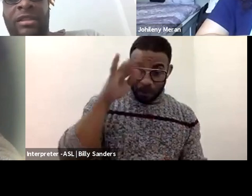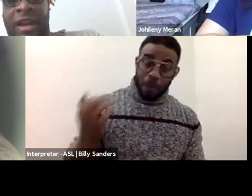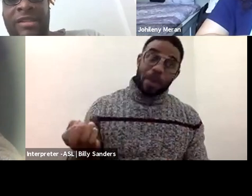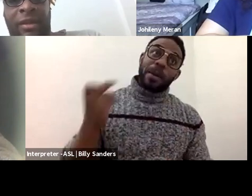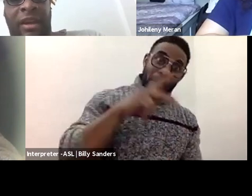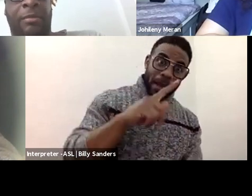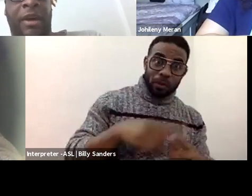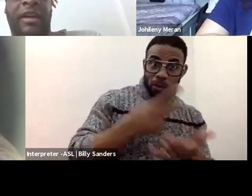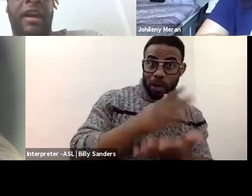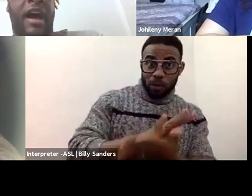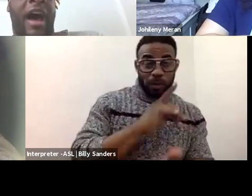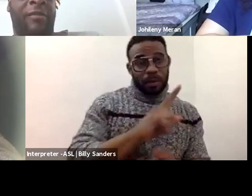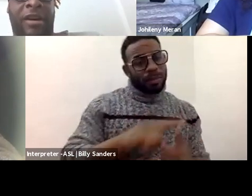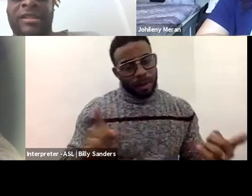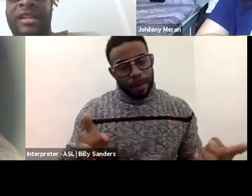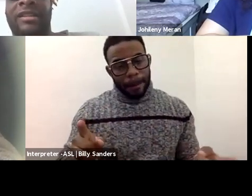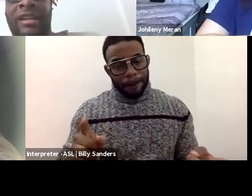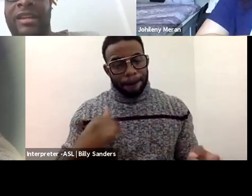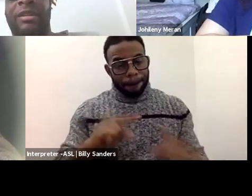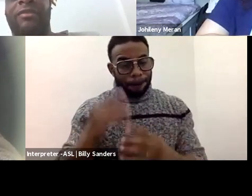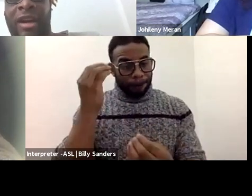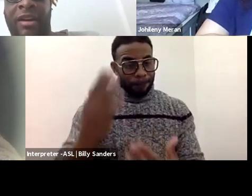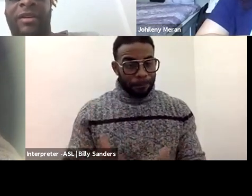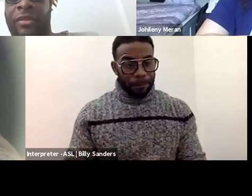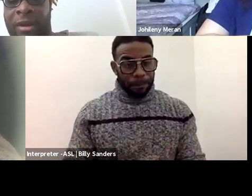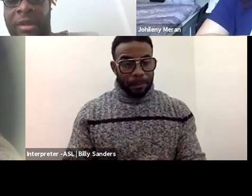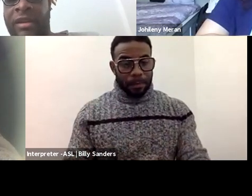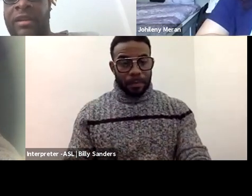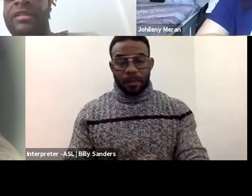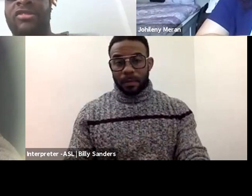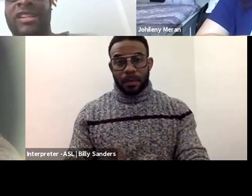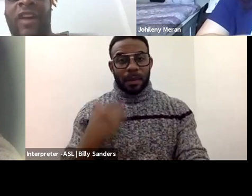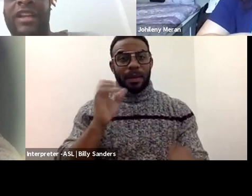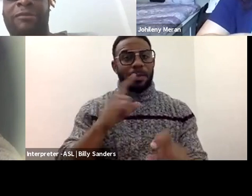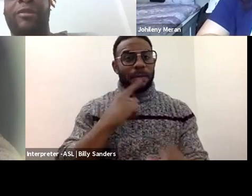to grad school there, but I can also say that it can be very overwhelming. Finding people